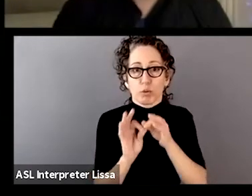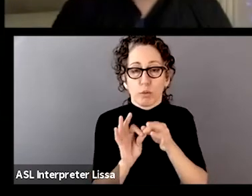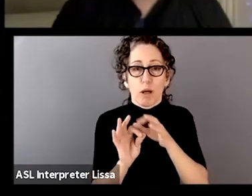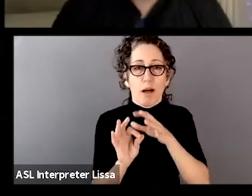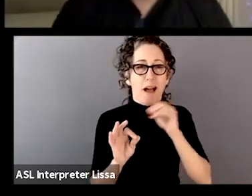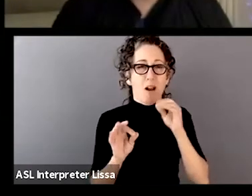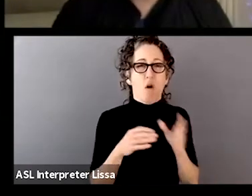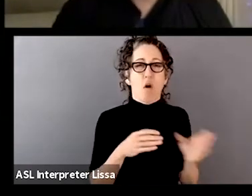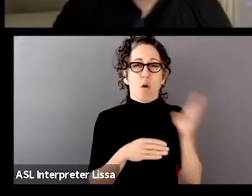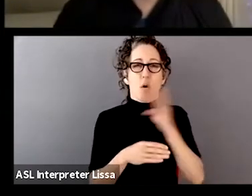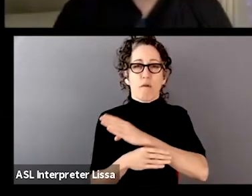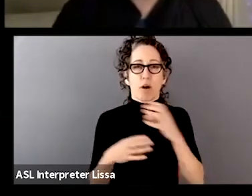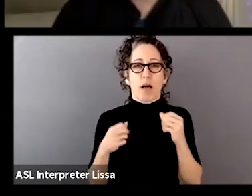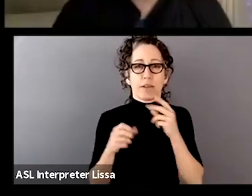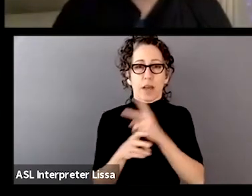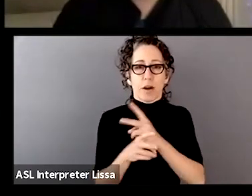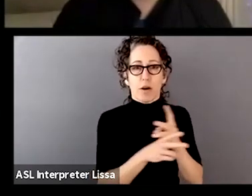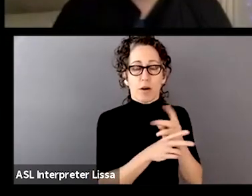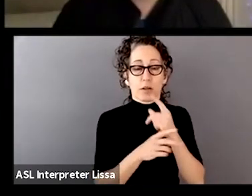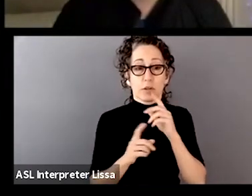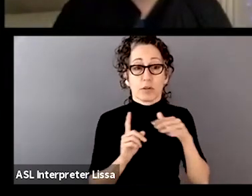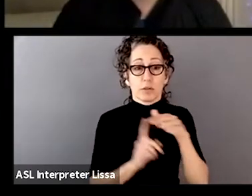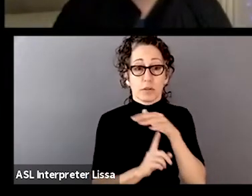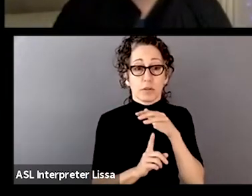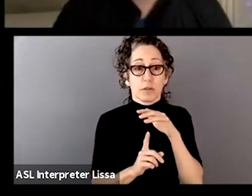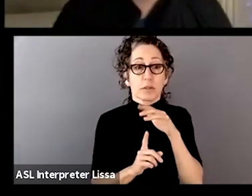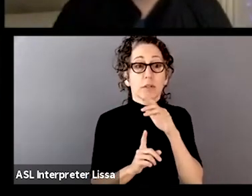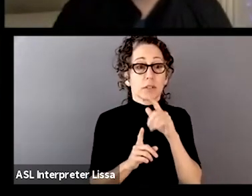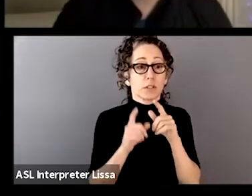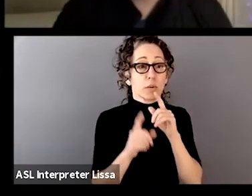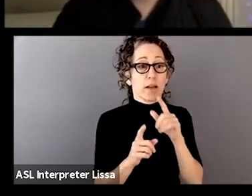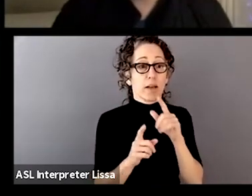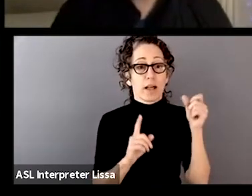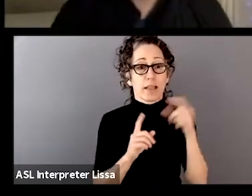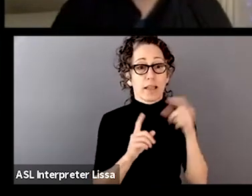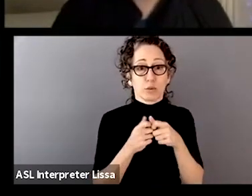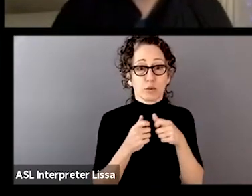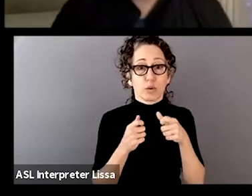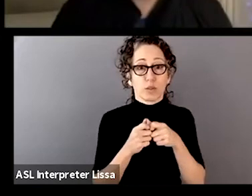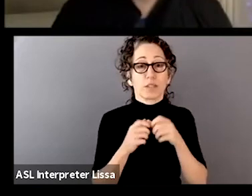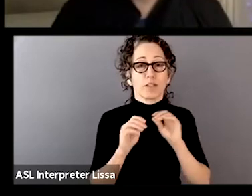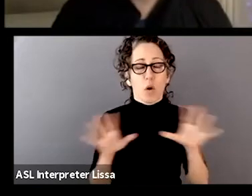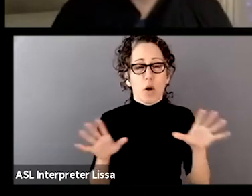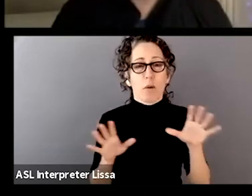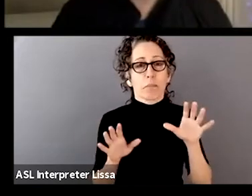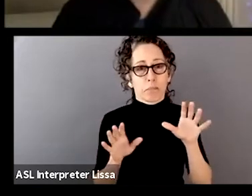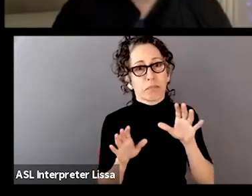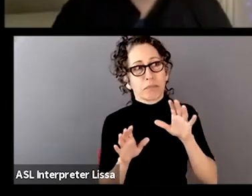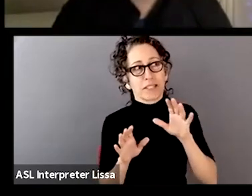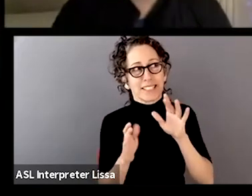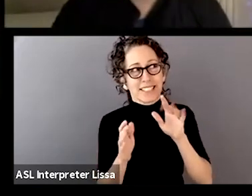The project I'm presenting today is our Interictal Epileptiform Discharge Detection model. That's a bit of a mouthful, but the so-called spike detector